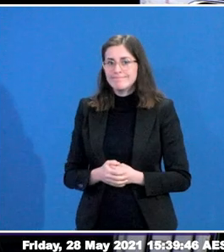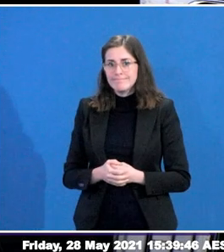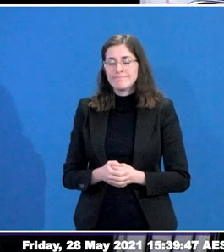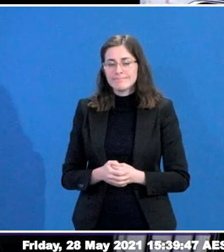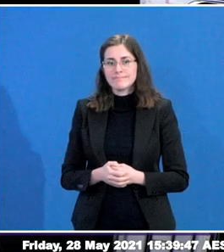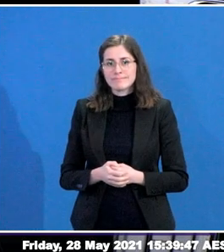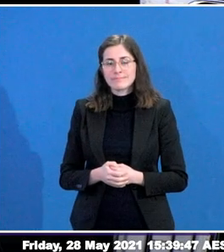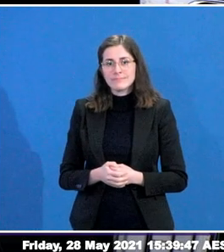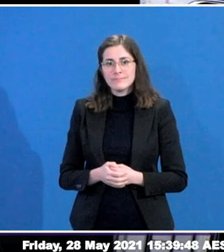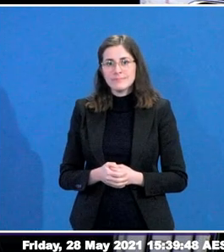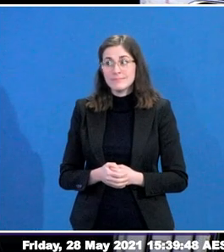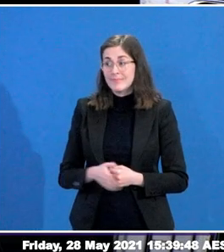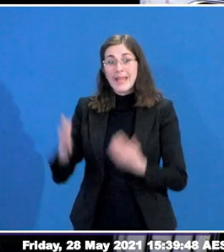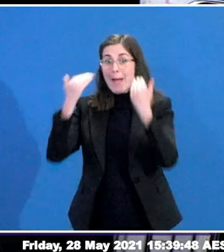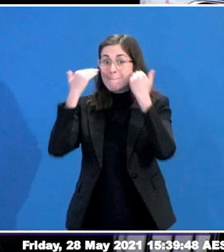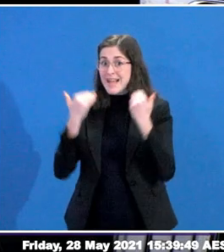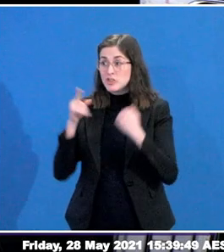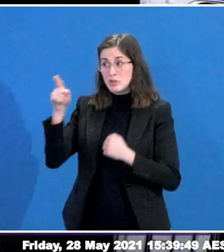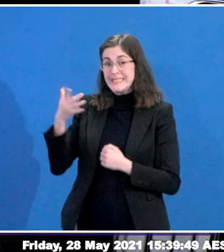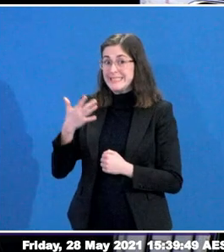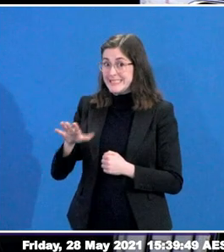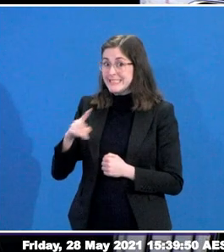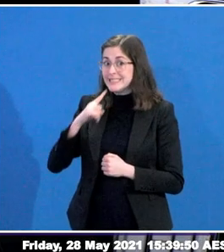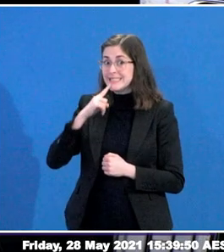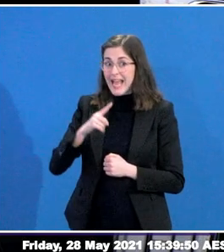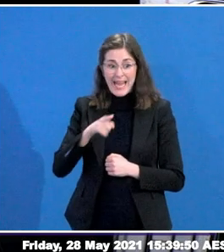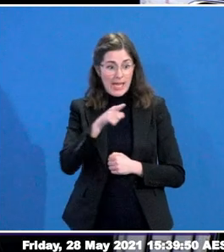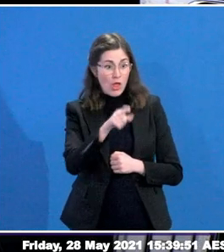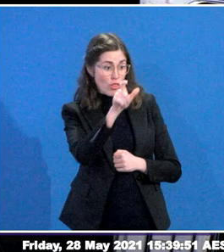Of course, as the magistrate's pointed out, the alleged victims could not provide